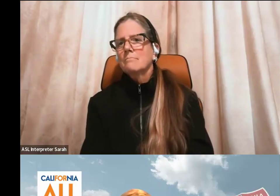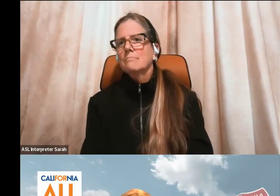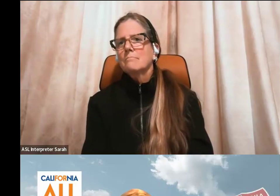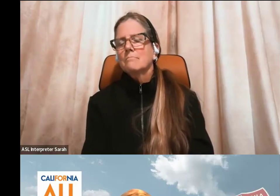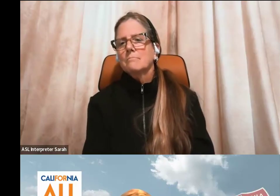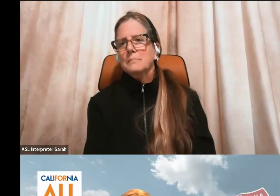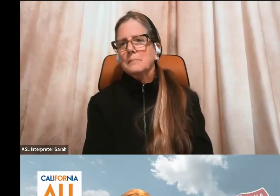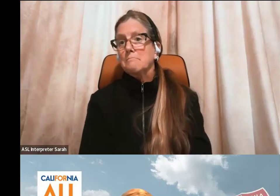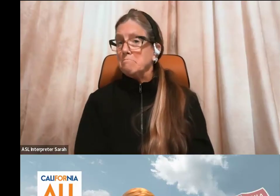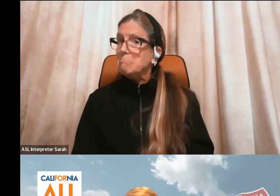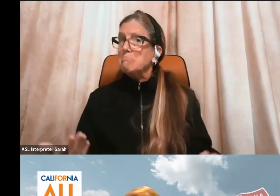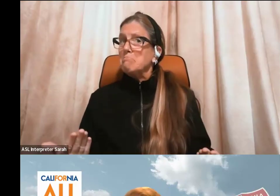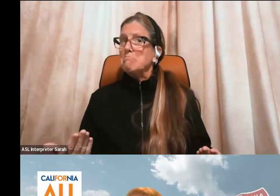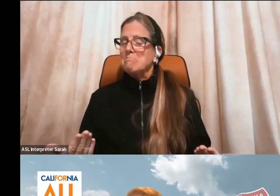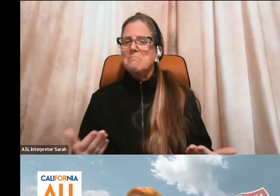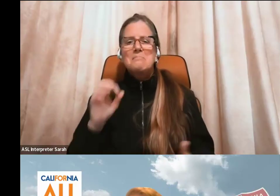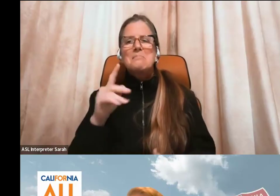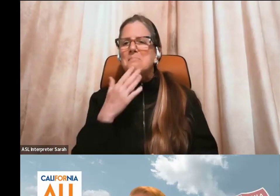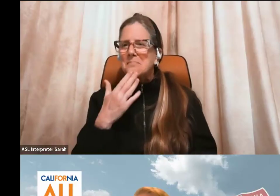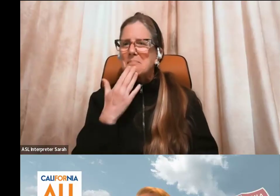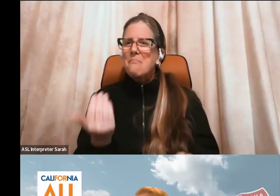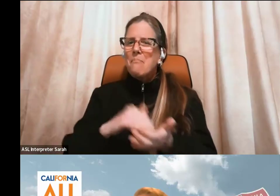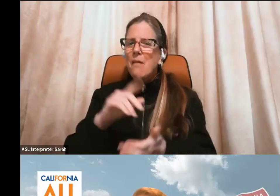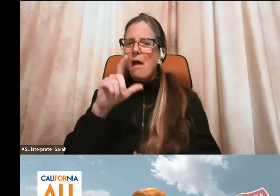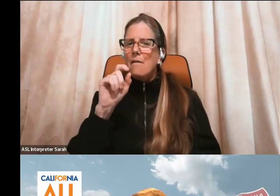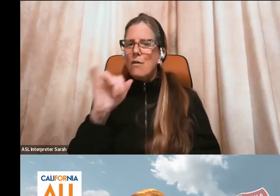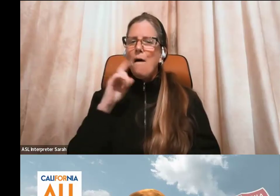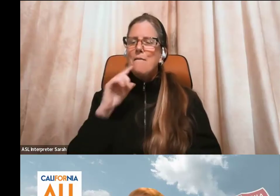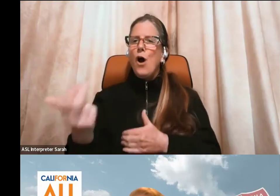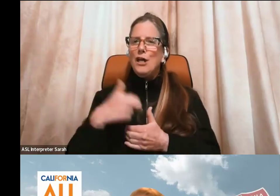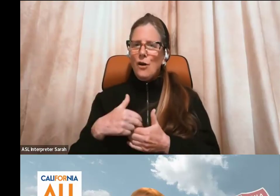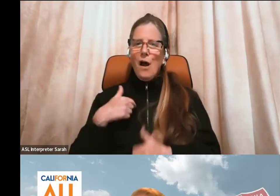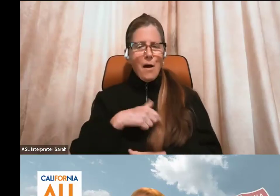All right. Well, thank you again, Loi, for joining us. We look forward to regular updates during our